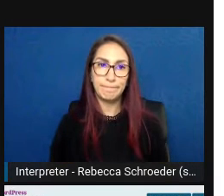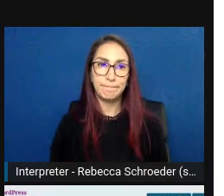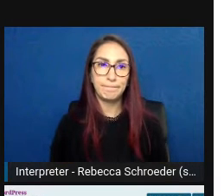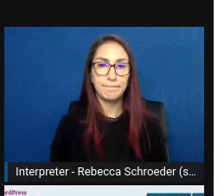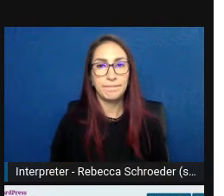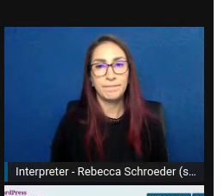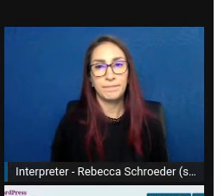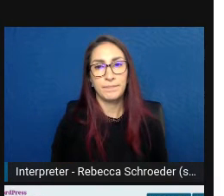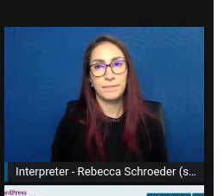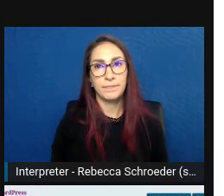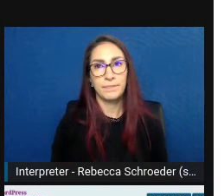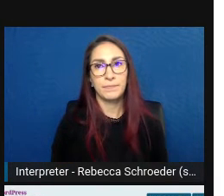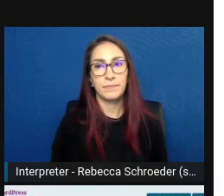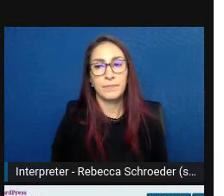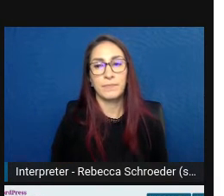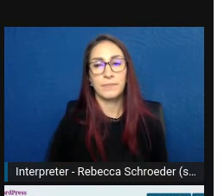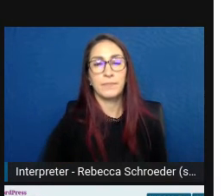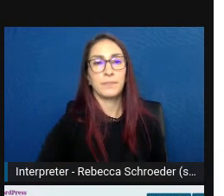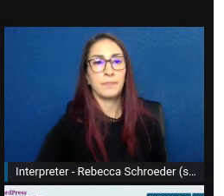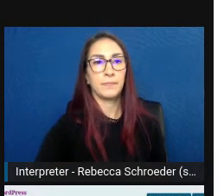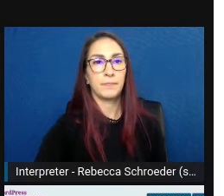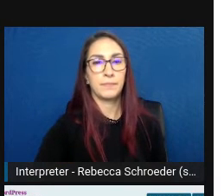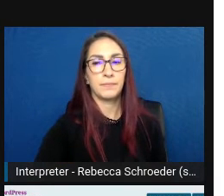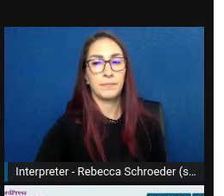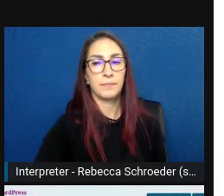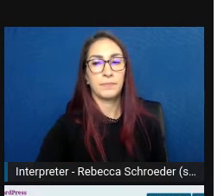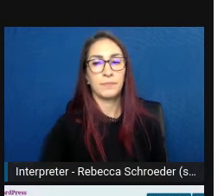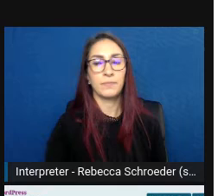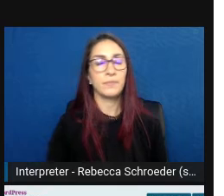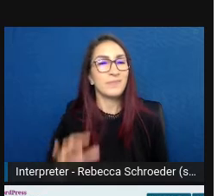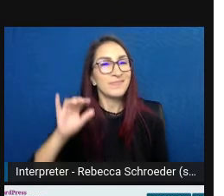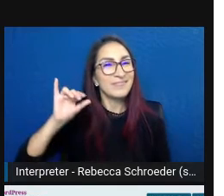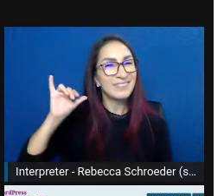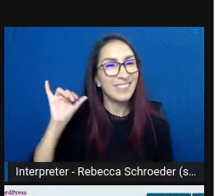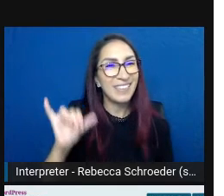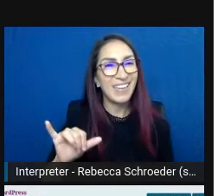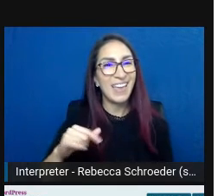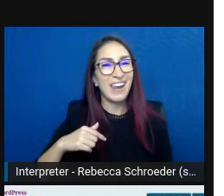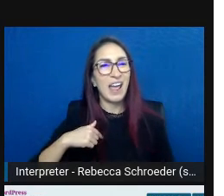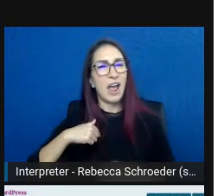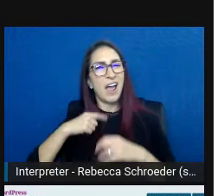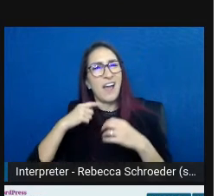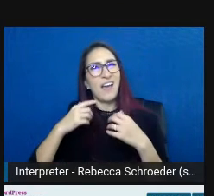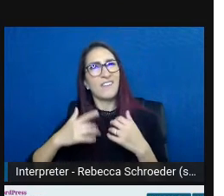That's a message I was pushing hard when I started getting involved in open source.